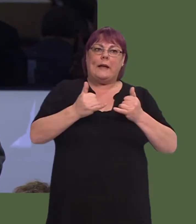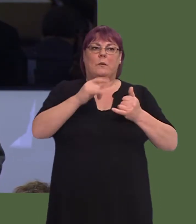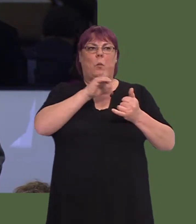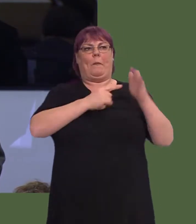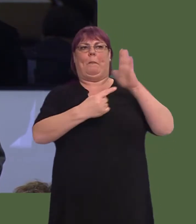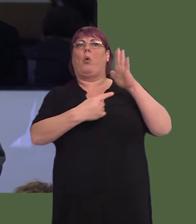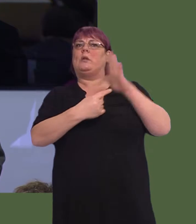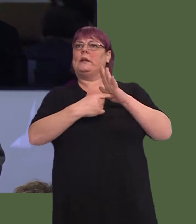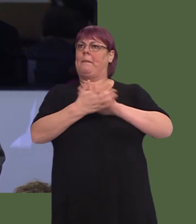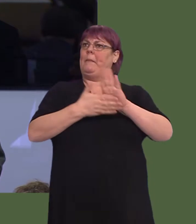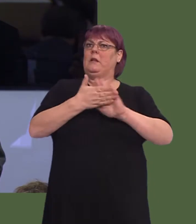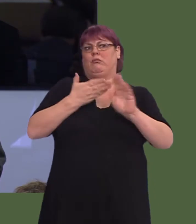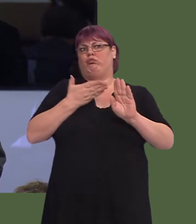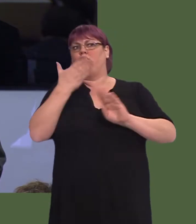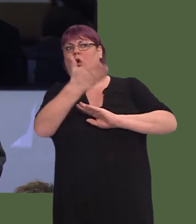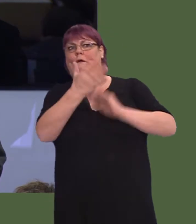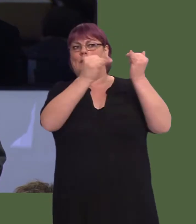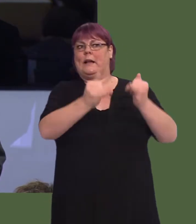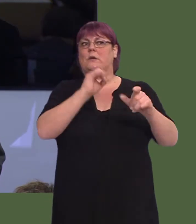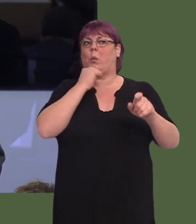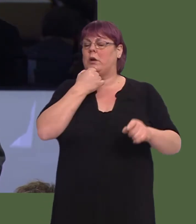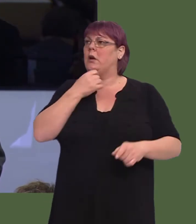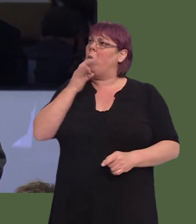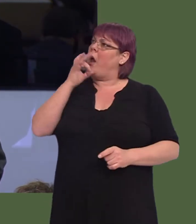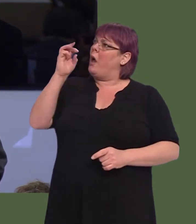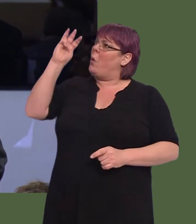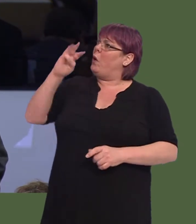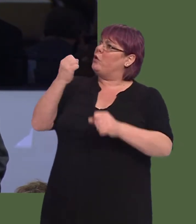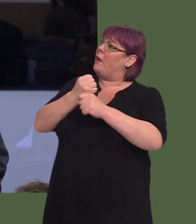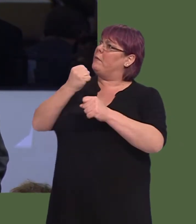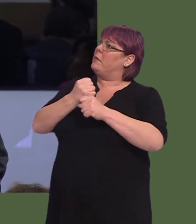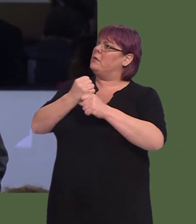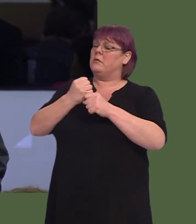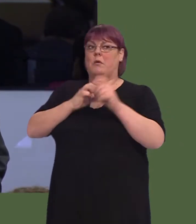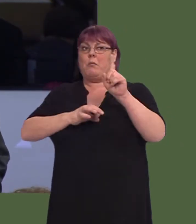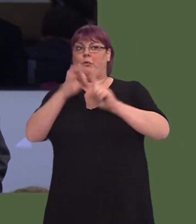First Minister, what is the Welsh Government doing to increase awareness of cervical screening